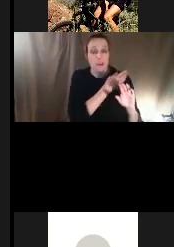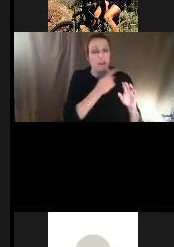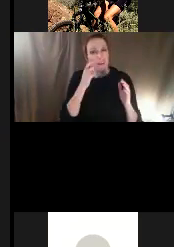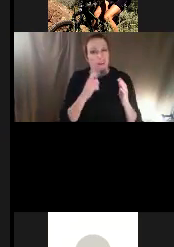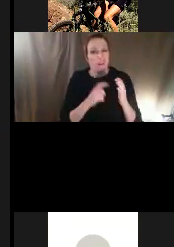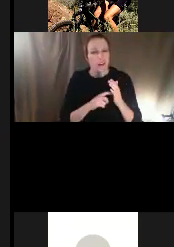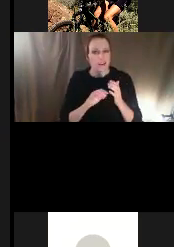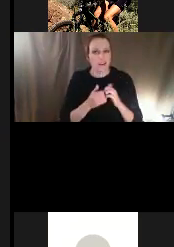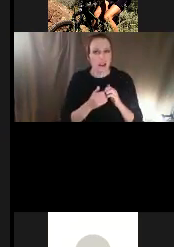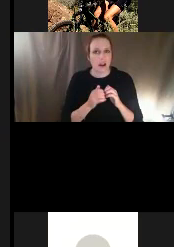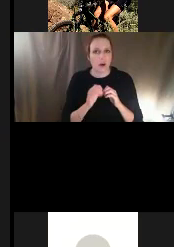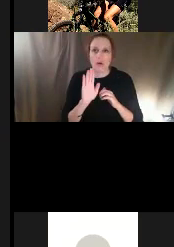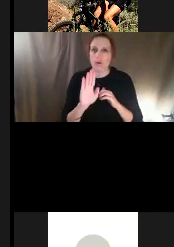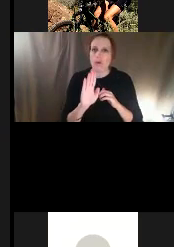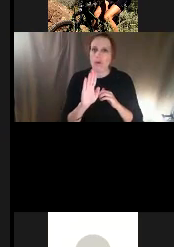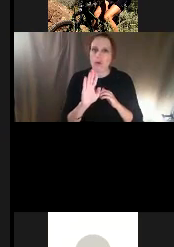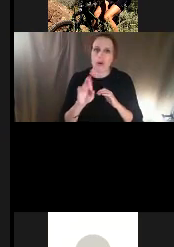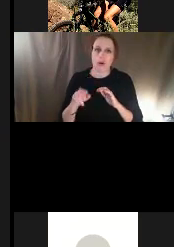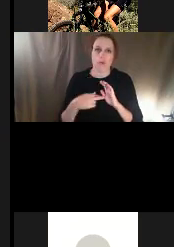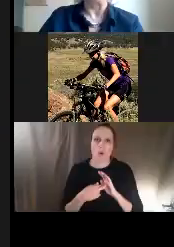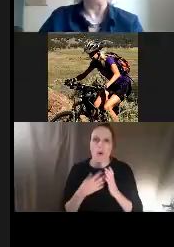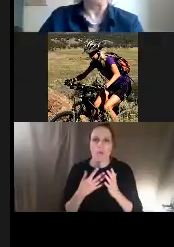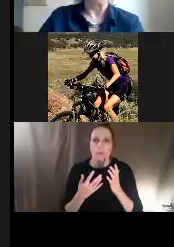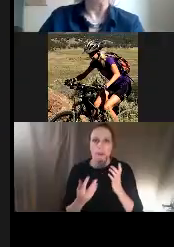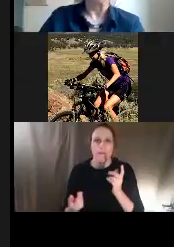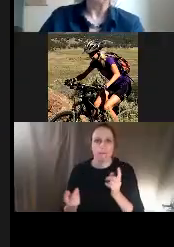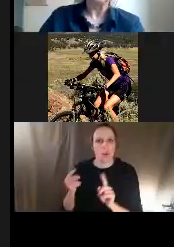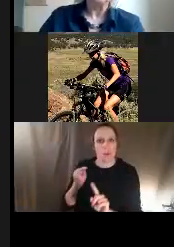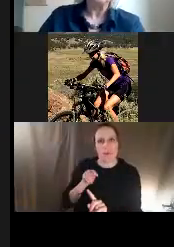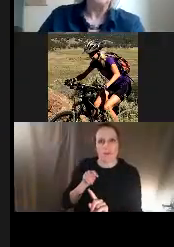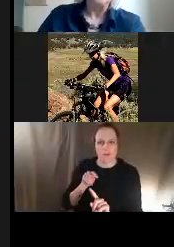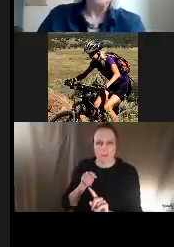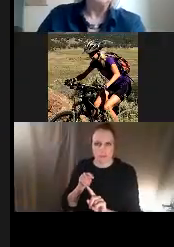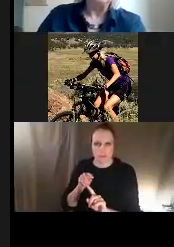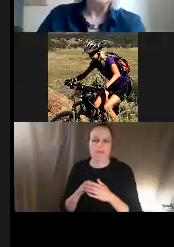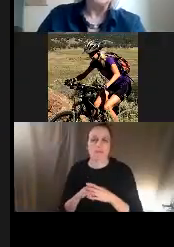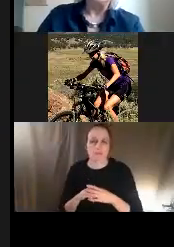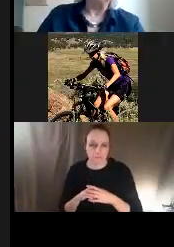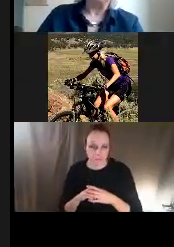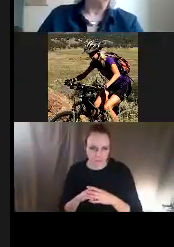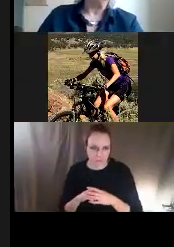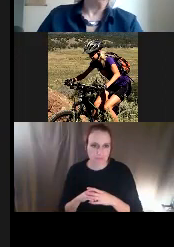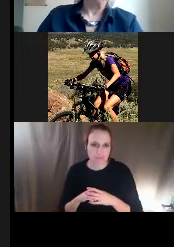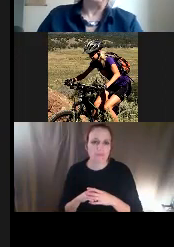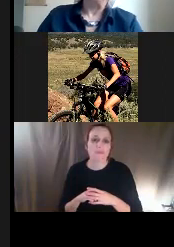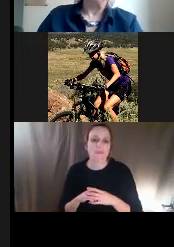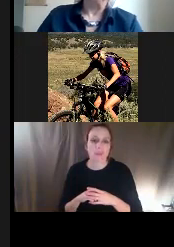individuals that you might be serving that are culturally distinct from you. One of the last topics that we will talk about is